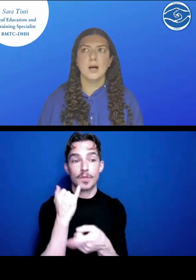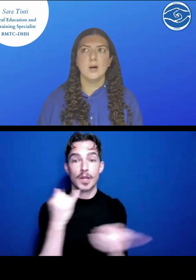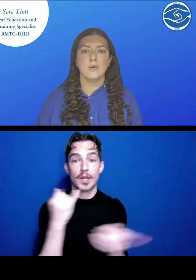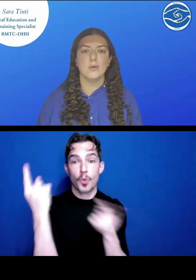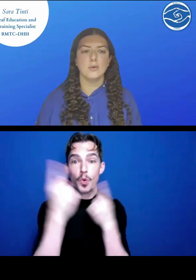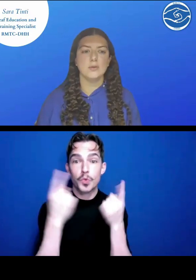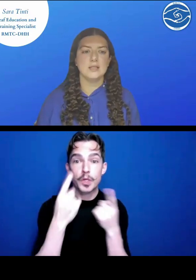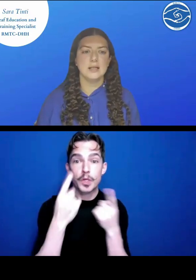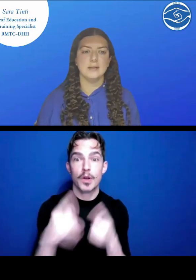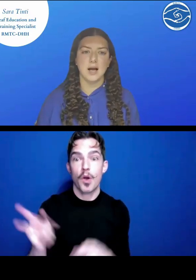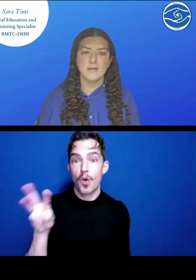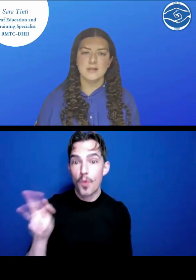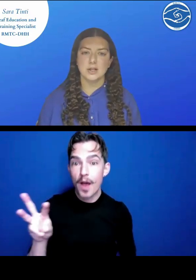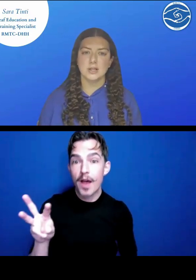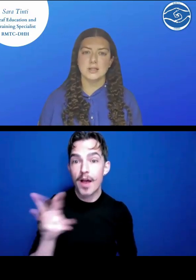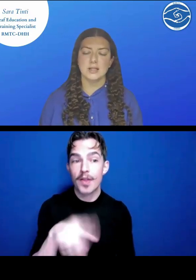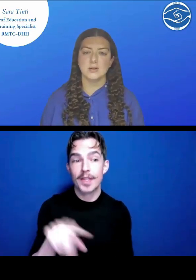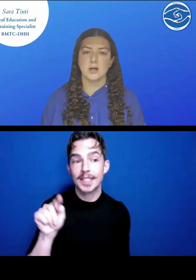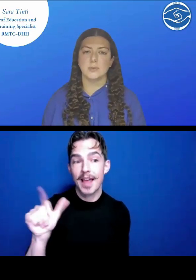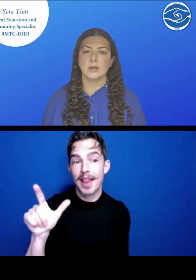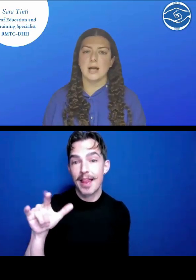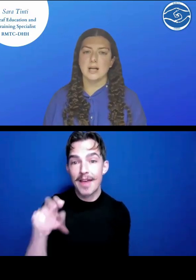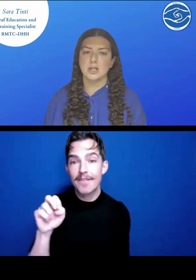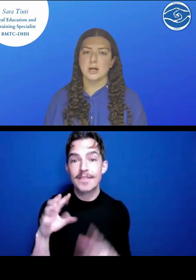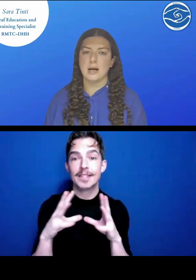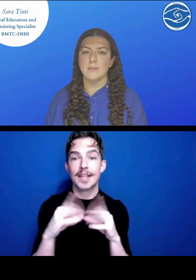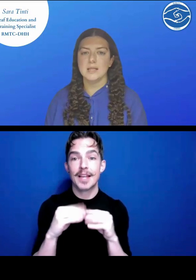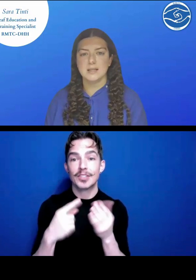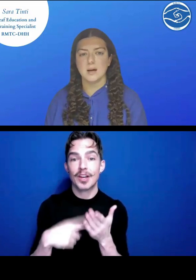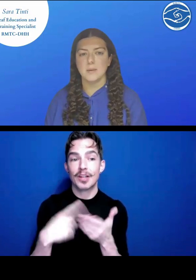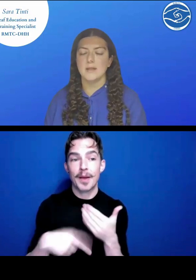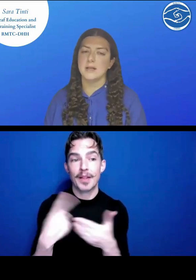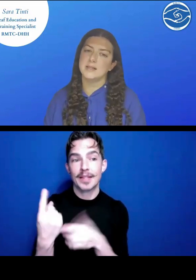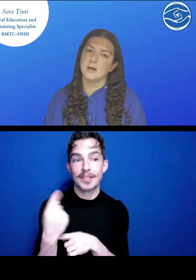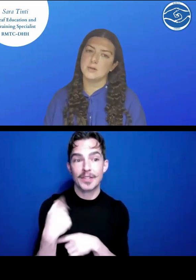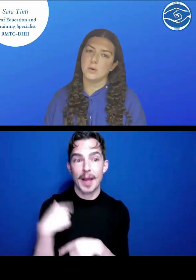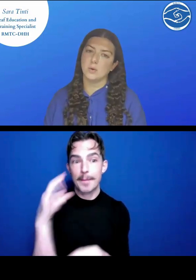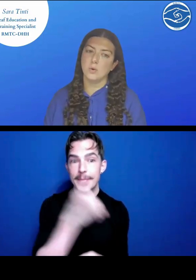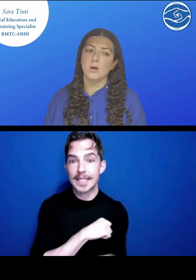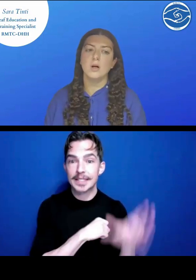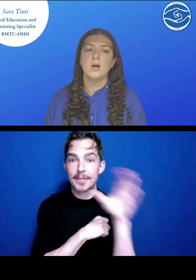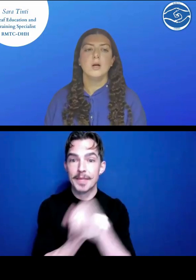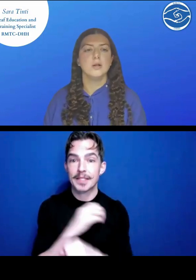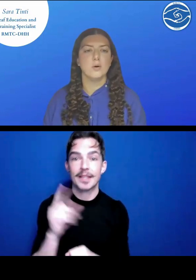"Wow, those TA-Live! sessions that you talked about last year, I missed them and they sound so cool."